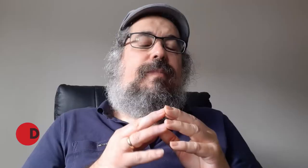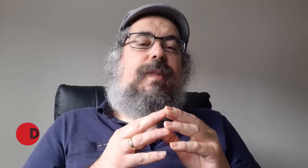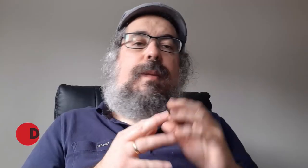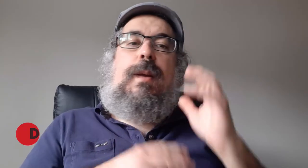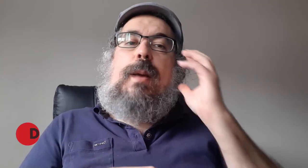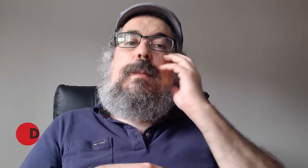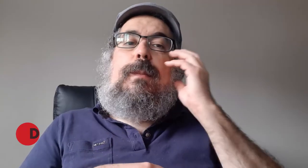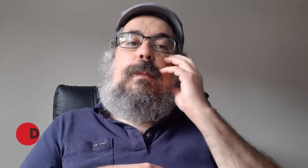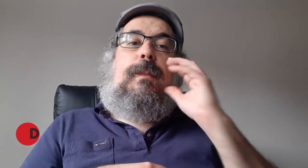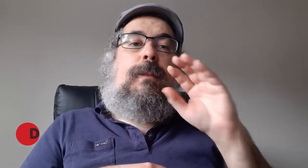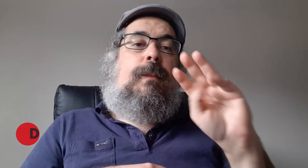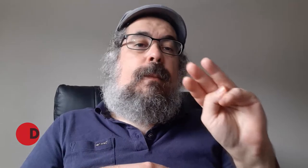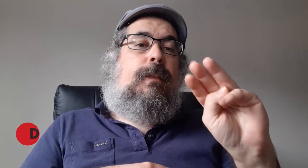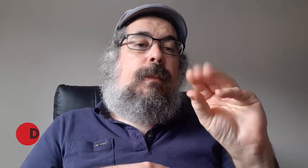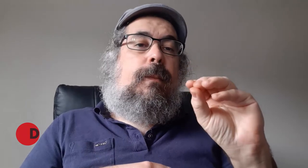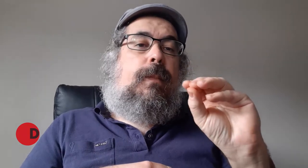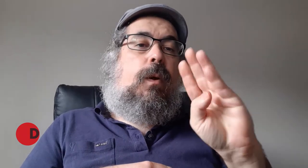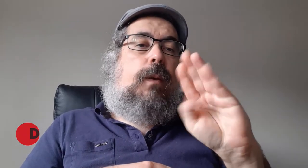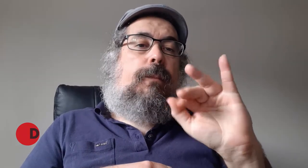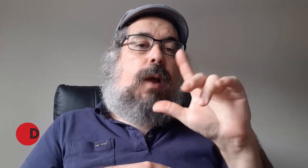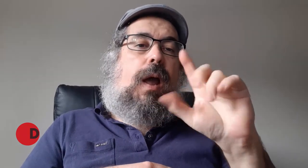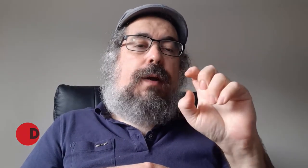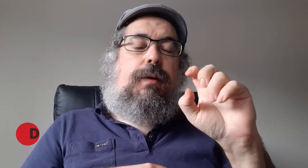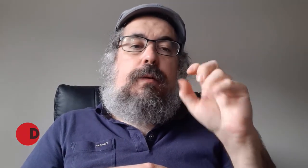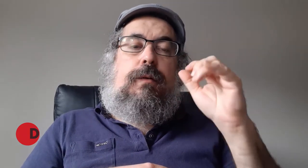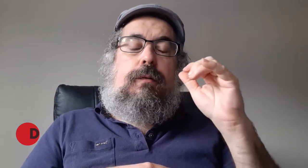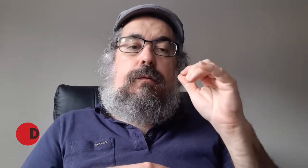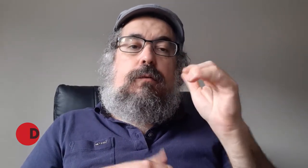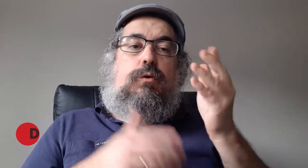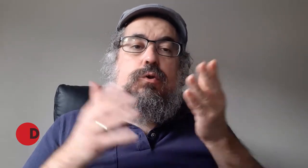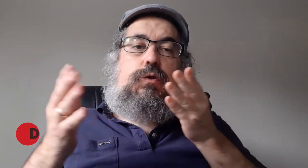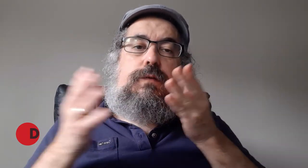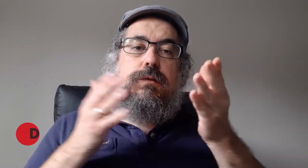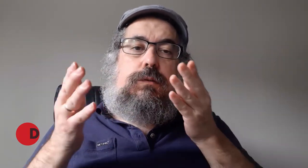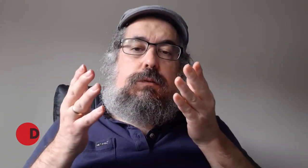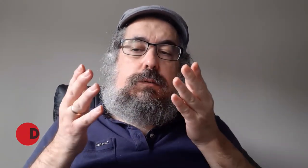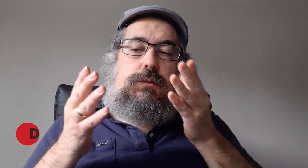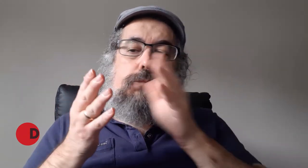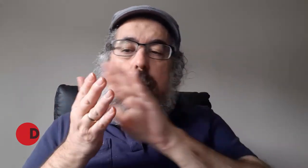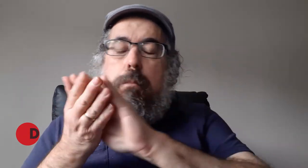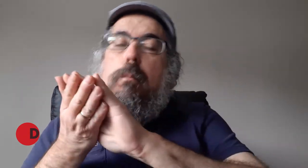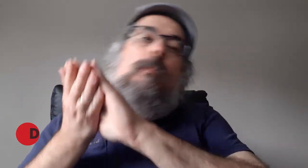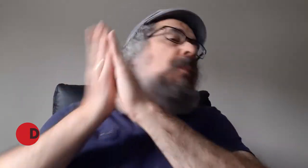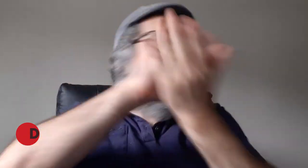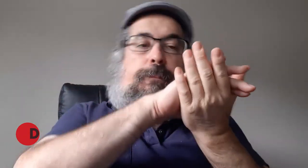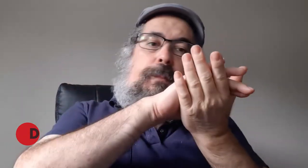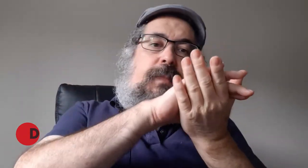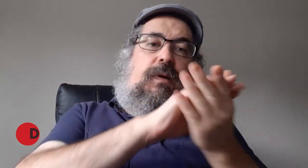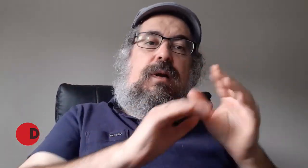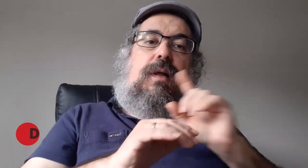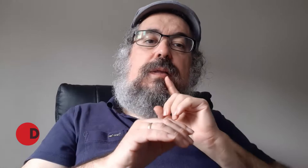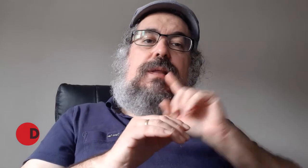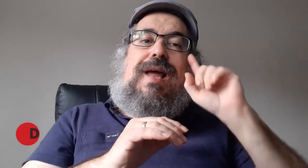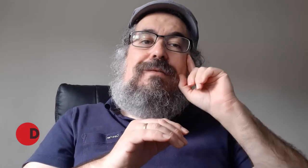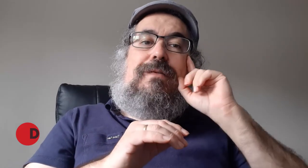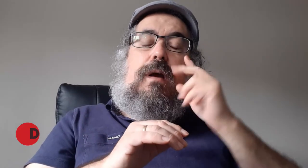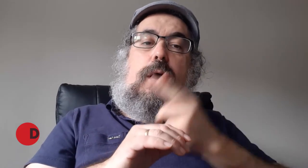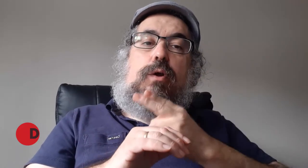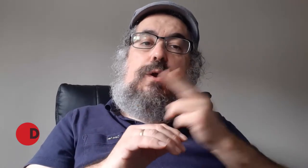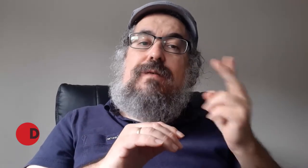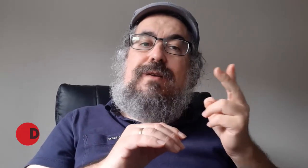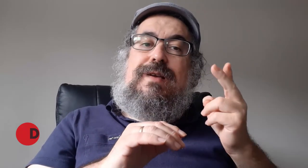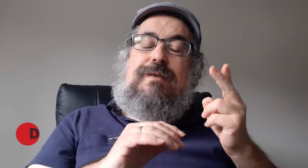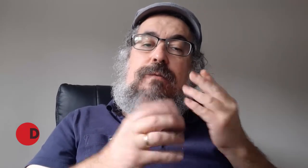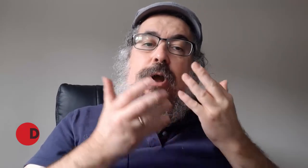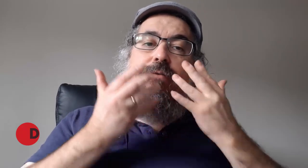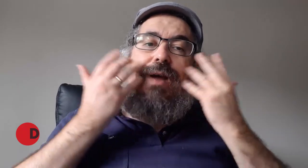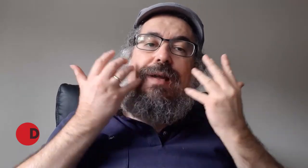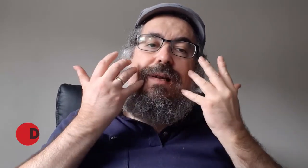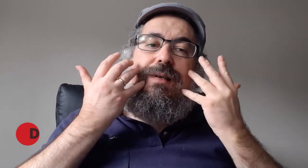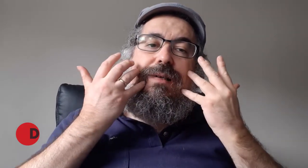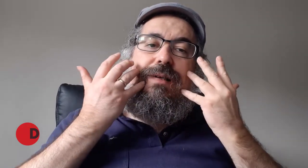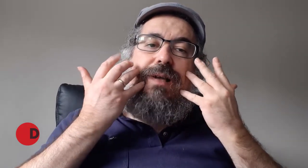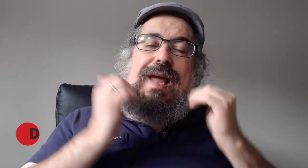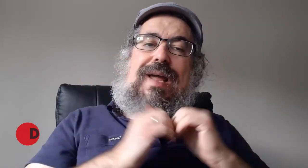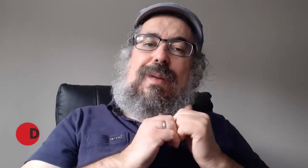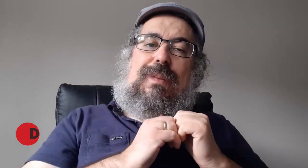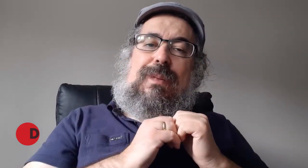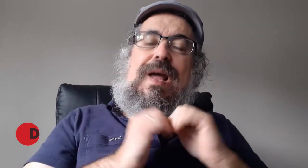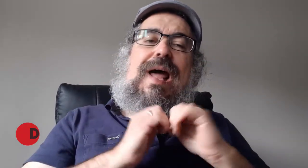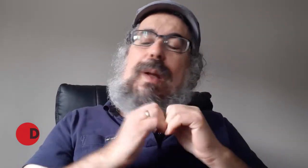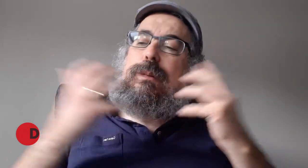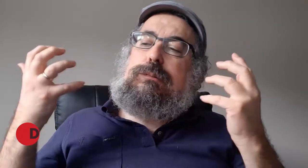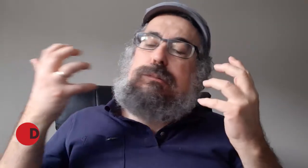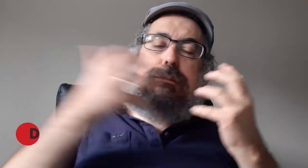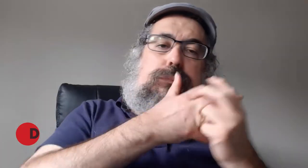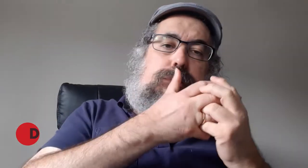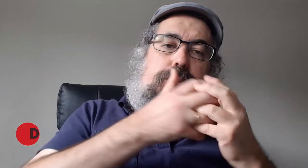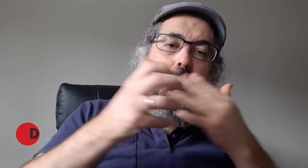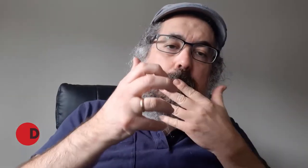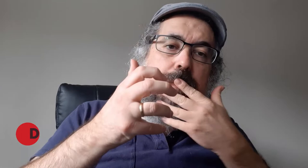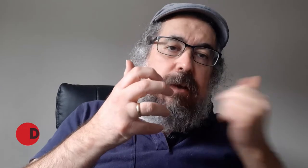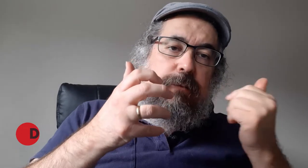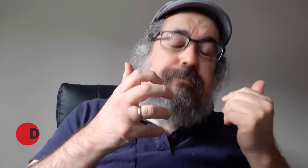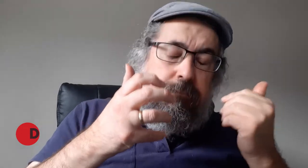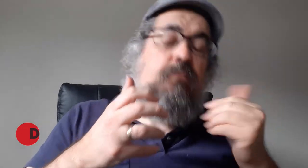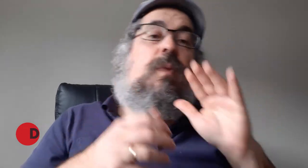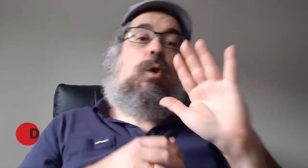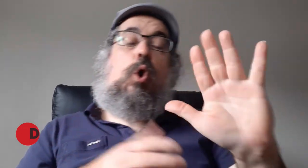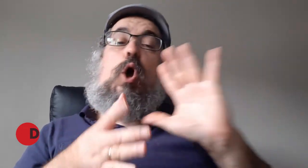How can mobile services be Deaf-friendly to meet our needs?